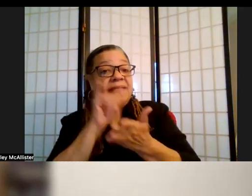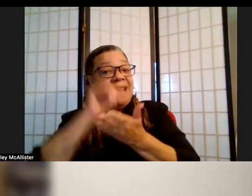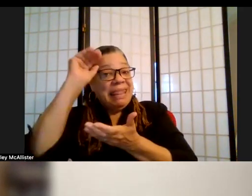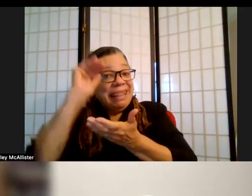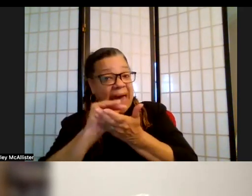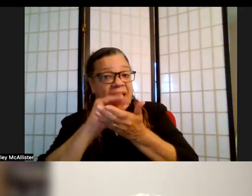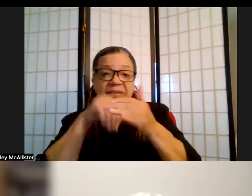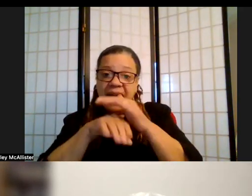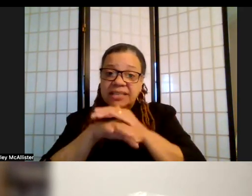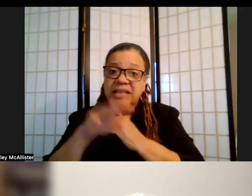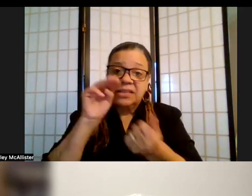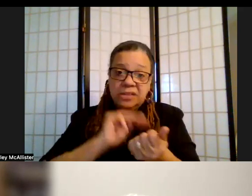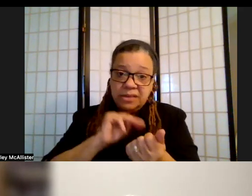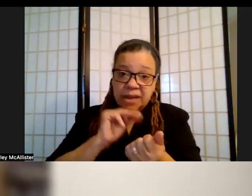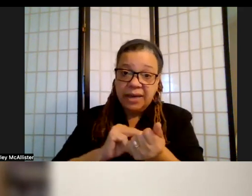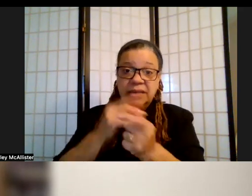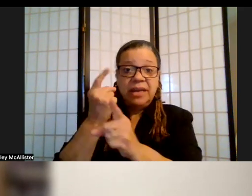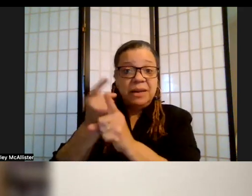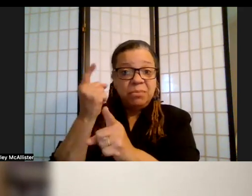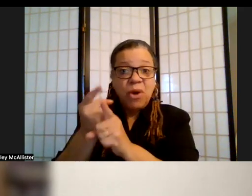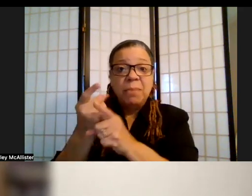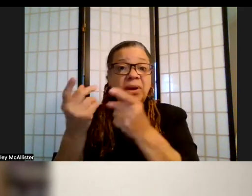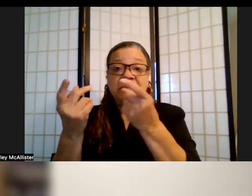doctors and proper diagnosis and probably also access to the